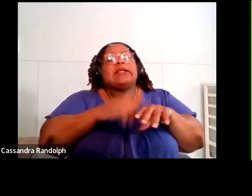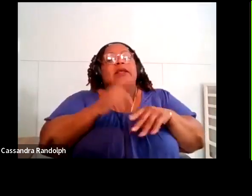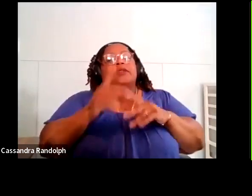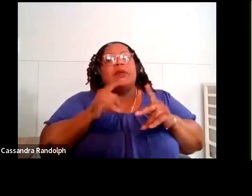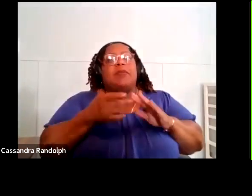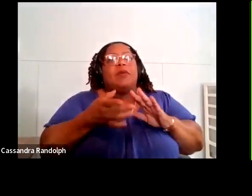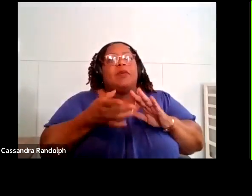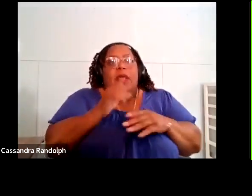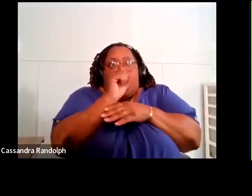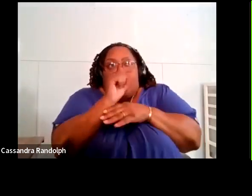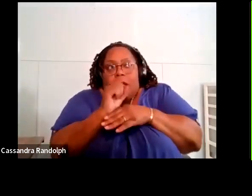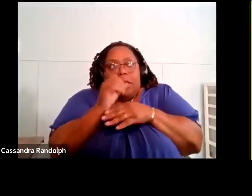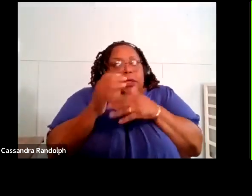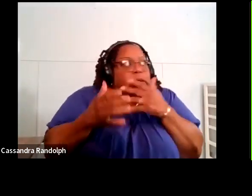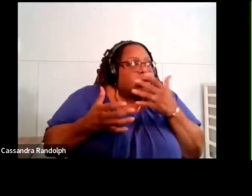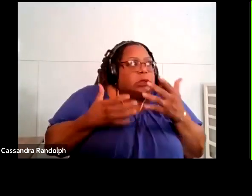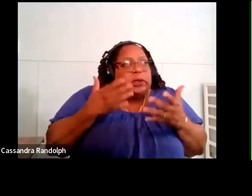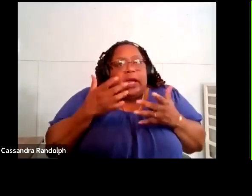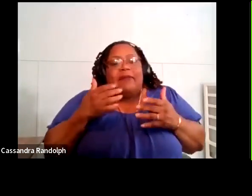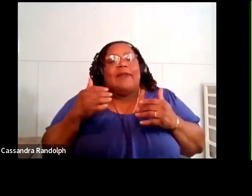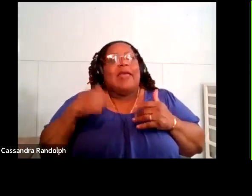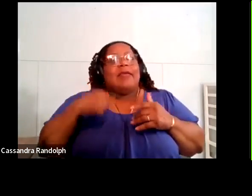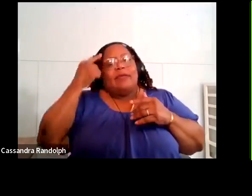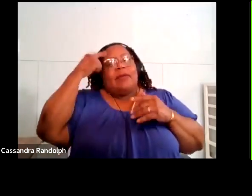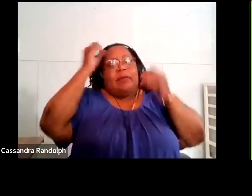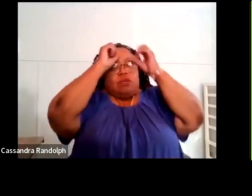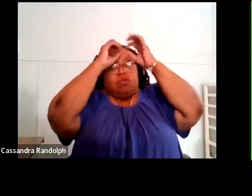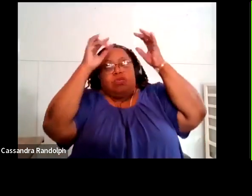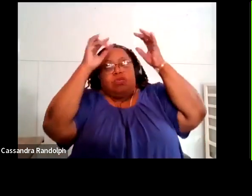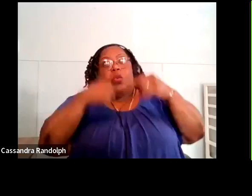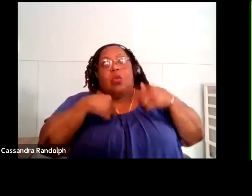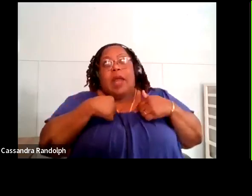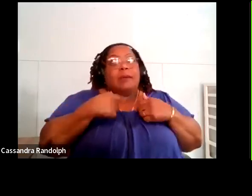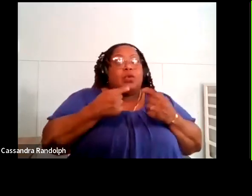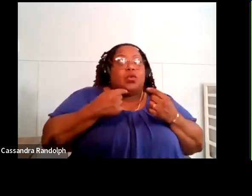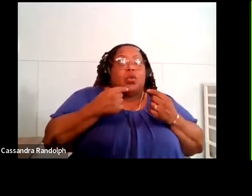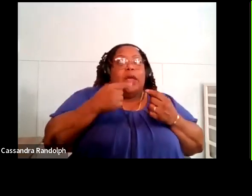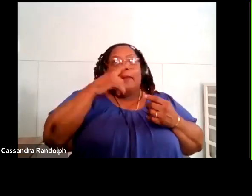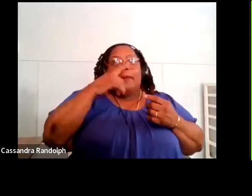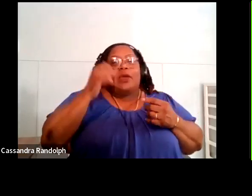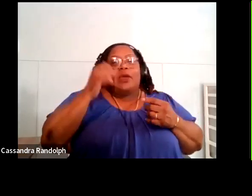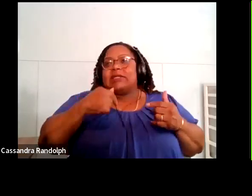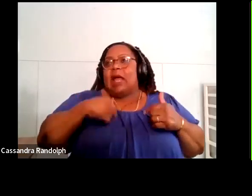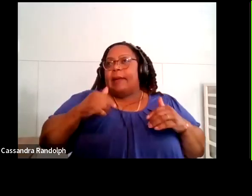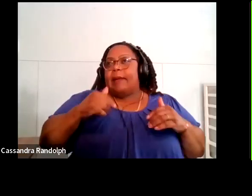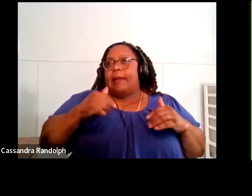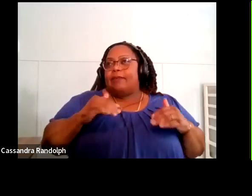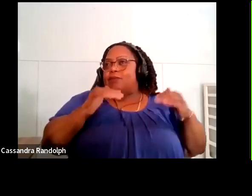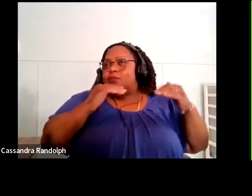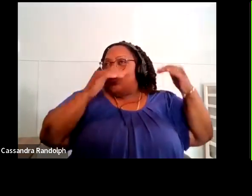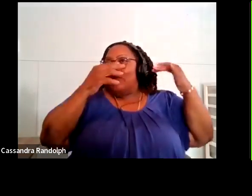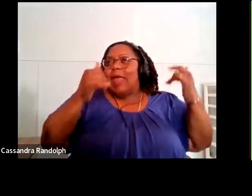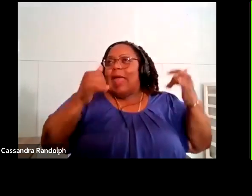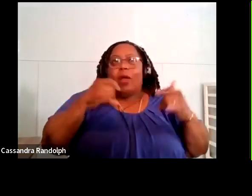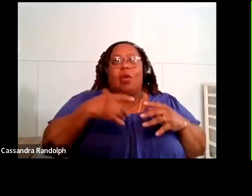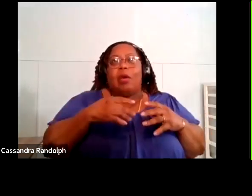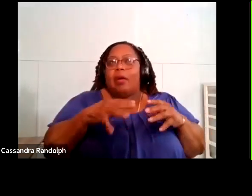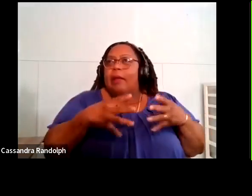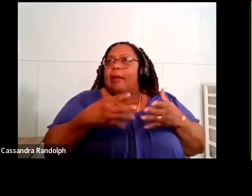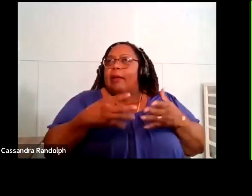please, I'm around. I'm still willing and want to still be friends. Nothing has changed. I know many times people get intimidated